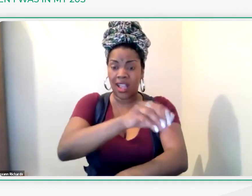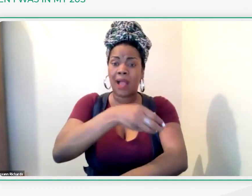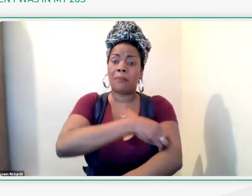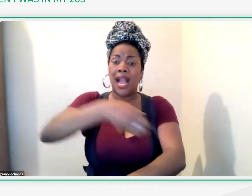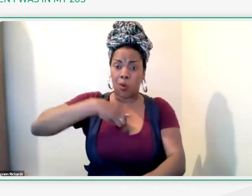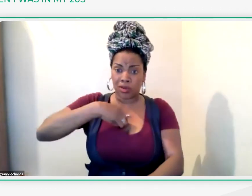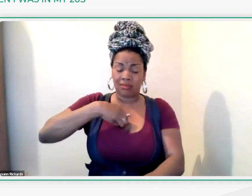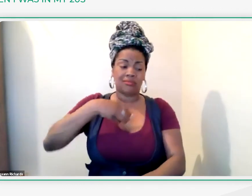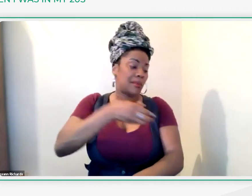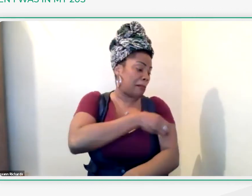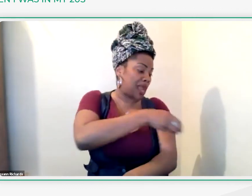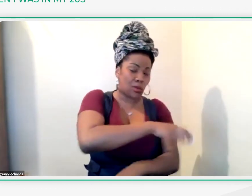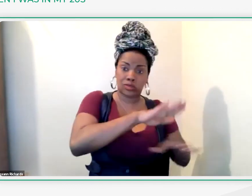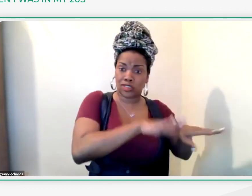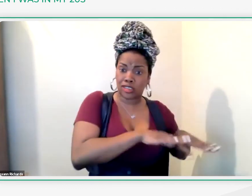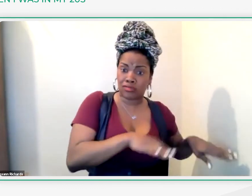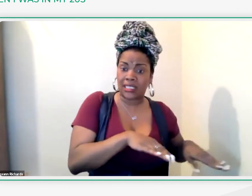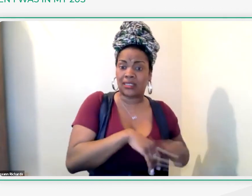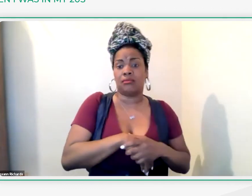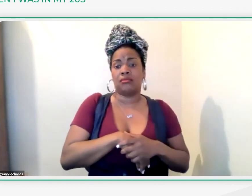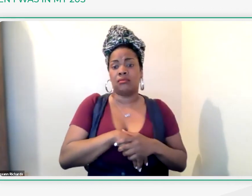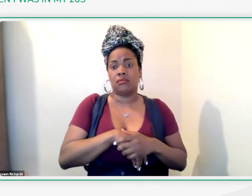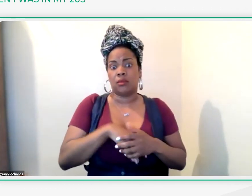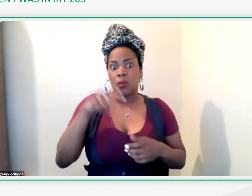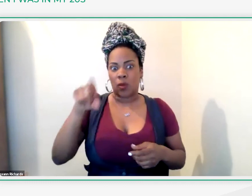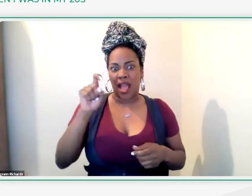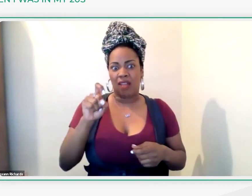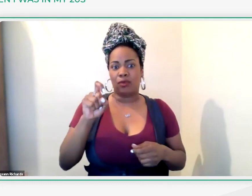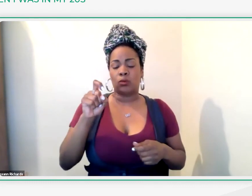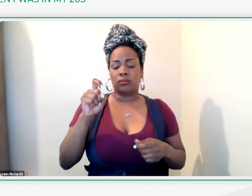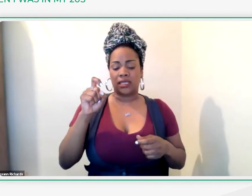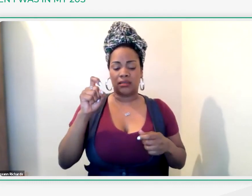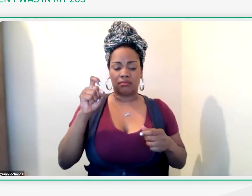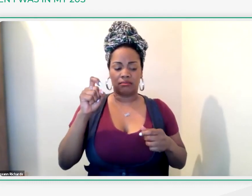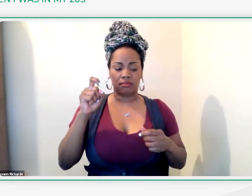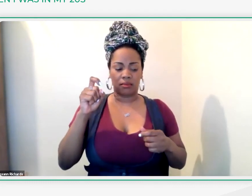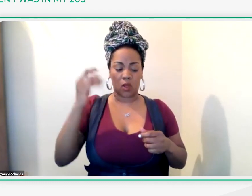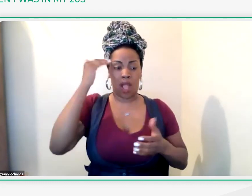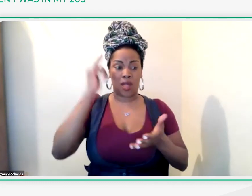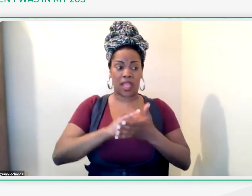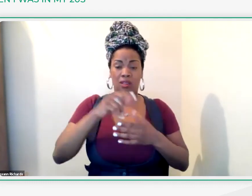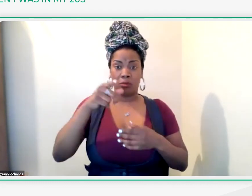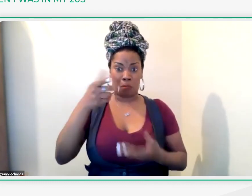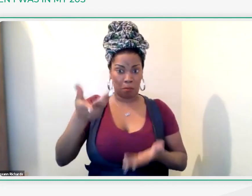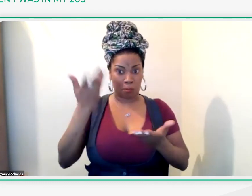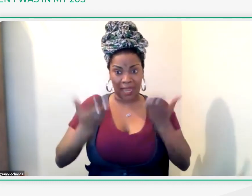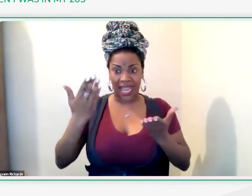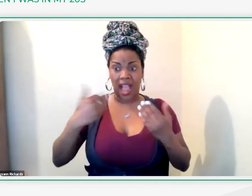You also need to be empowered. Empower others and empower yourself. Even empower your children.